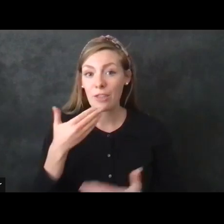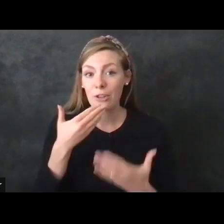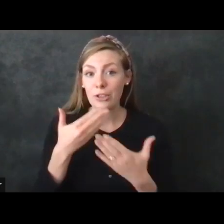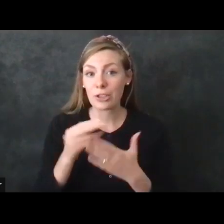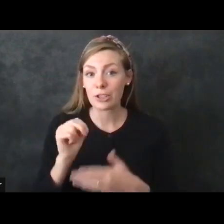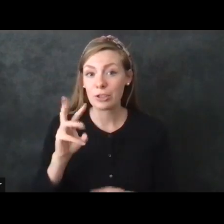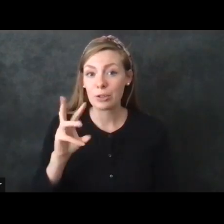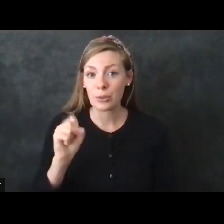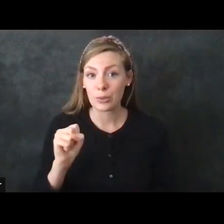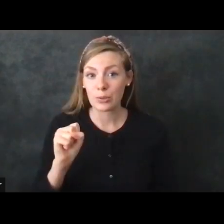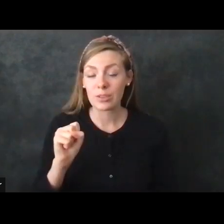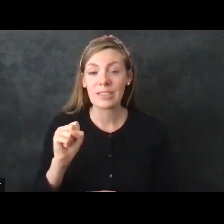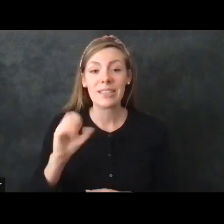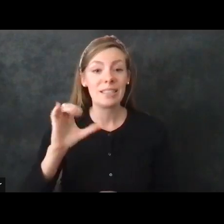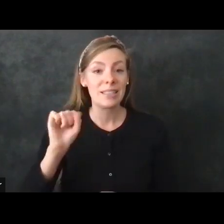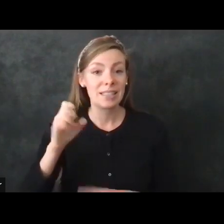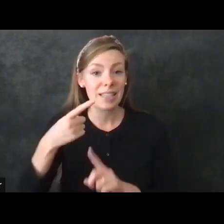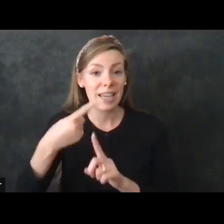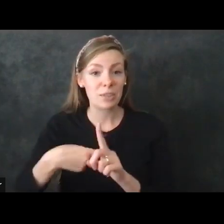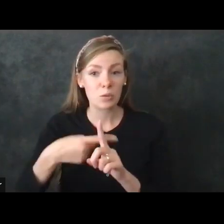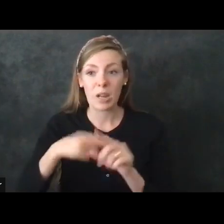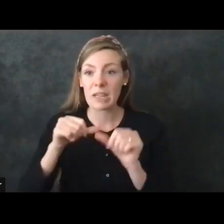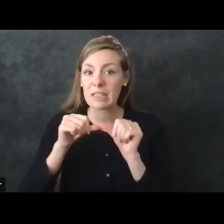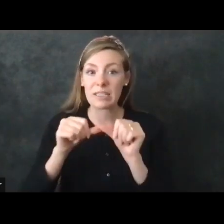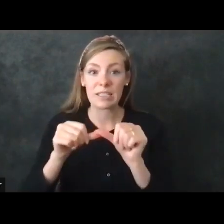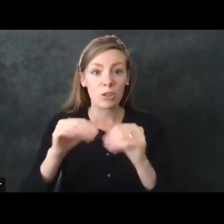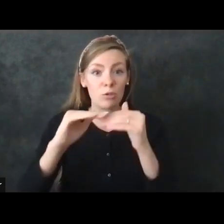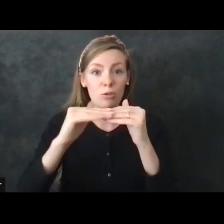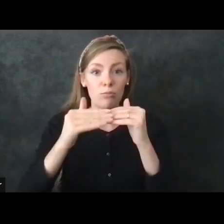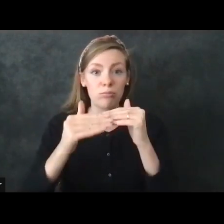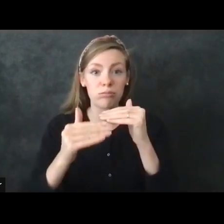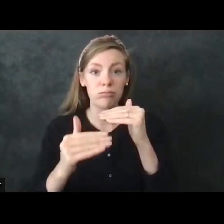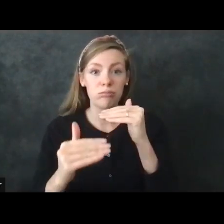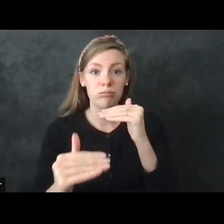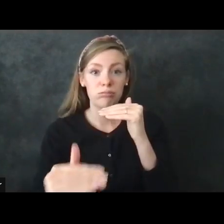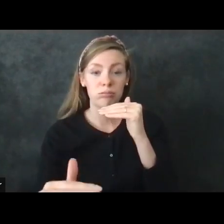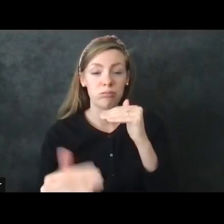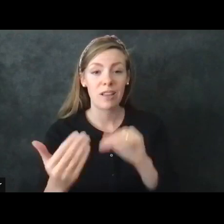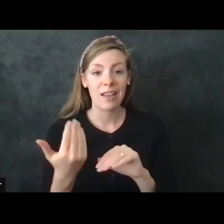COVID case rate has continued to stabilize or decline after a surge this summer.